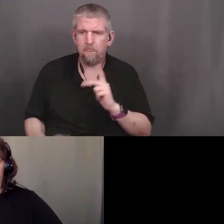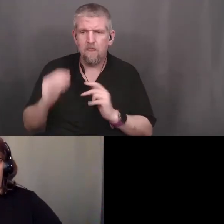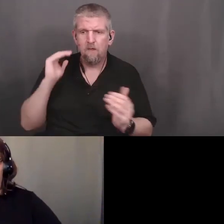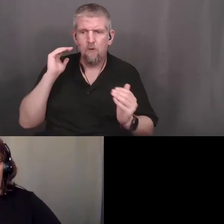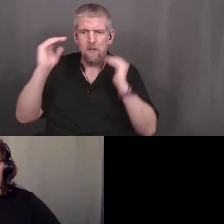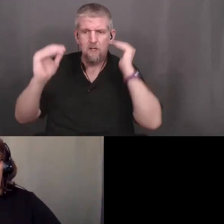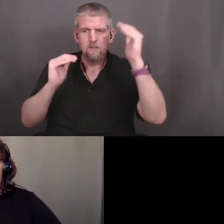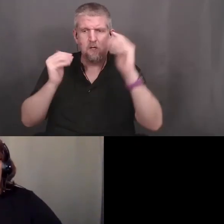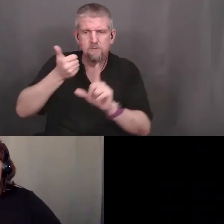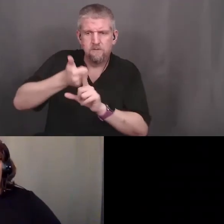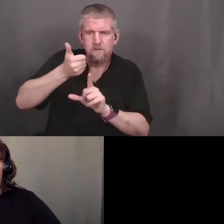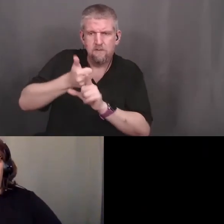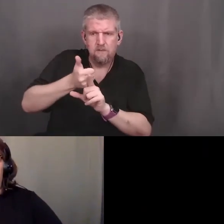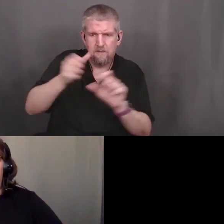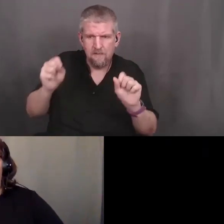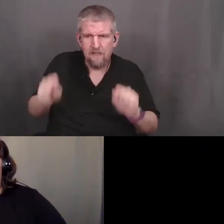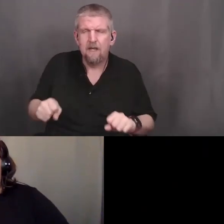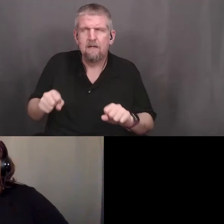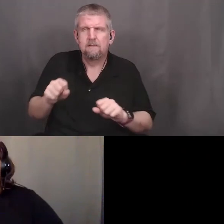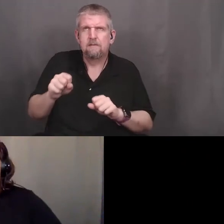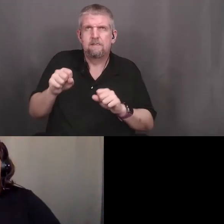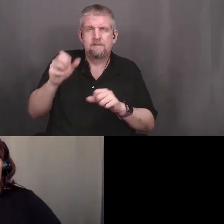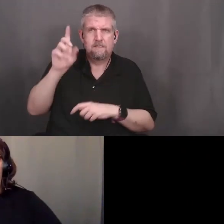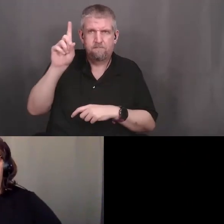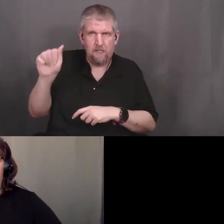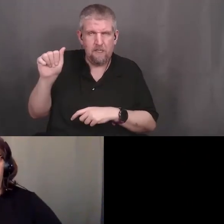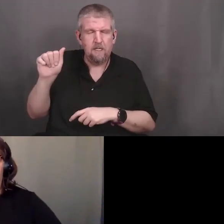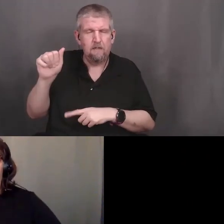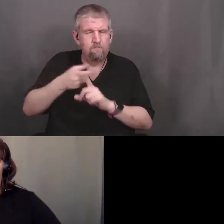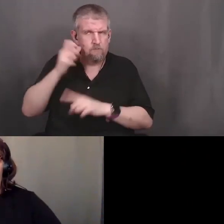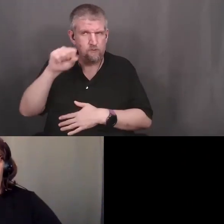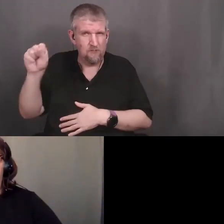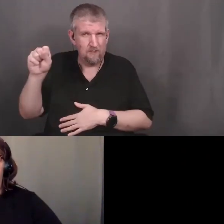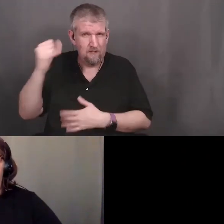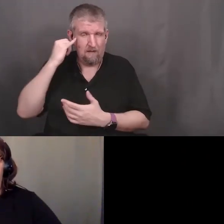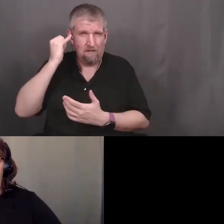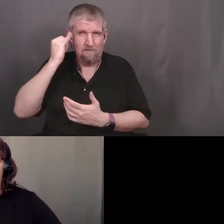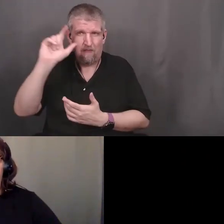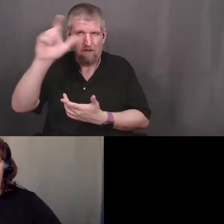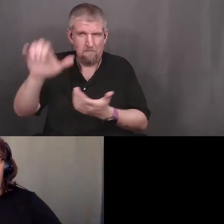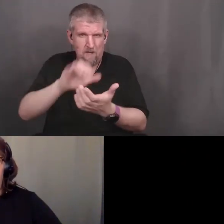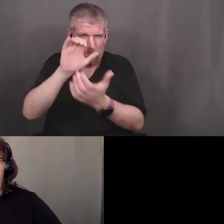who is receiving disability from social security, if they get married, will that affect them too?